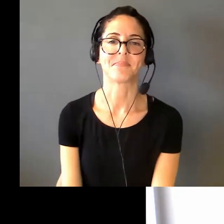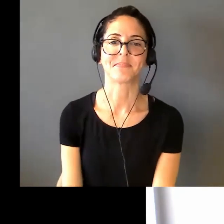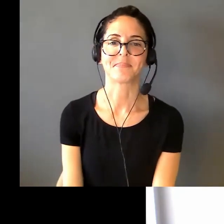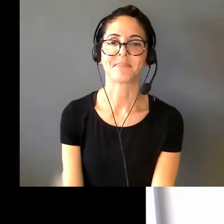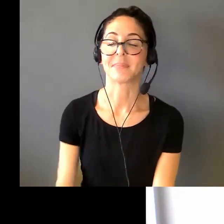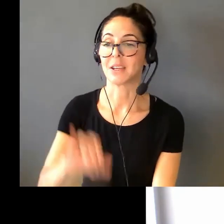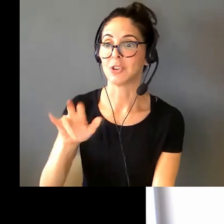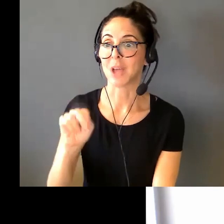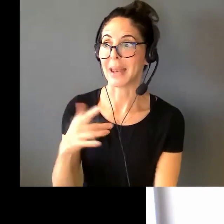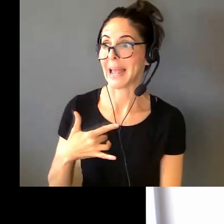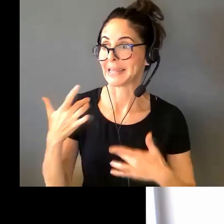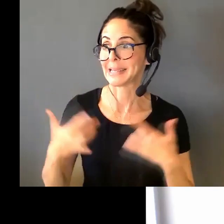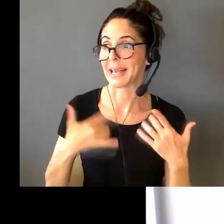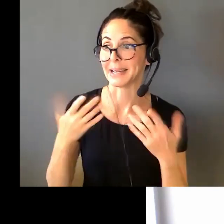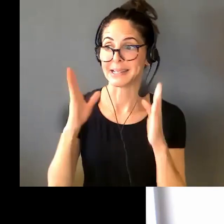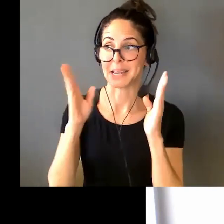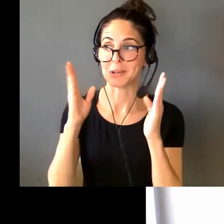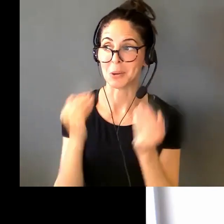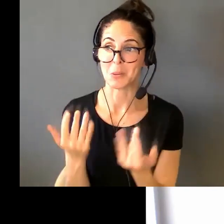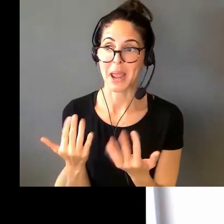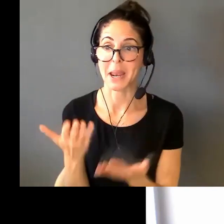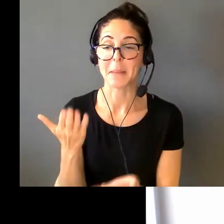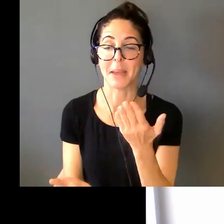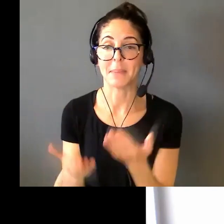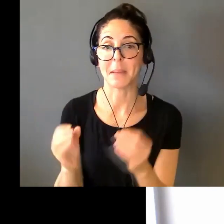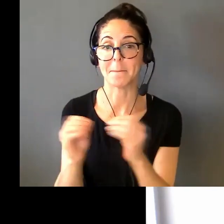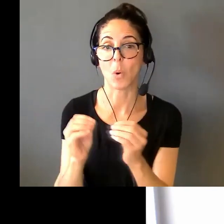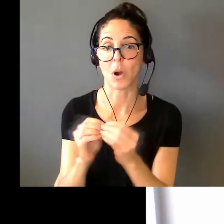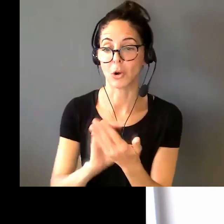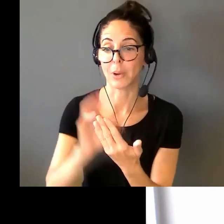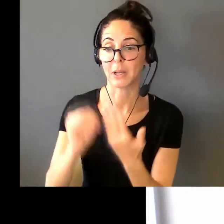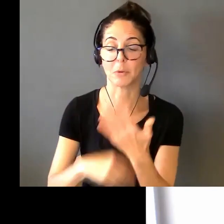stay tuned. There might be more graduate curriculum development along the way,